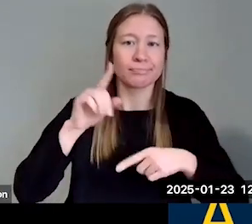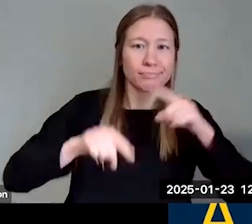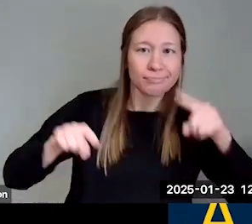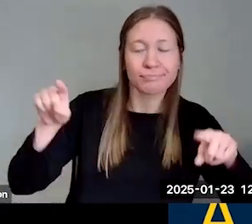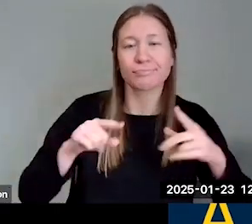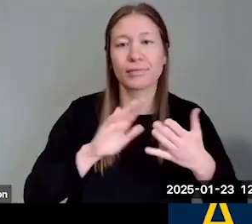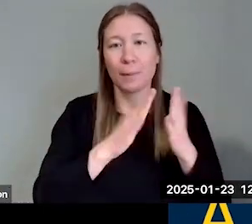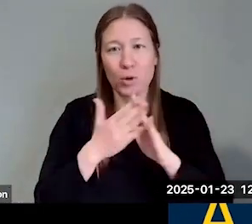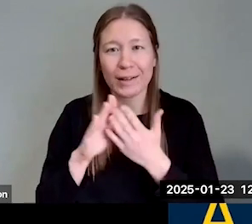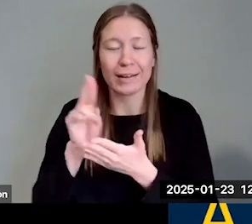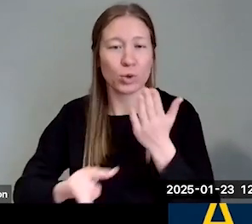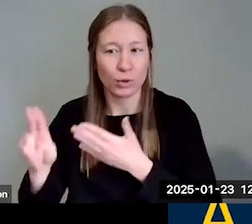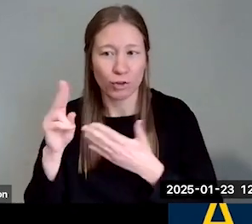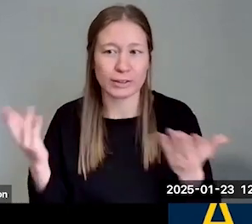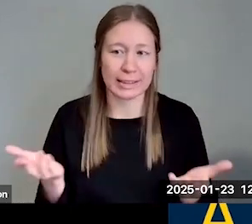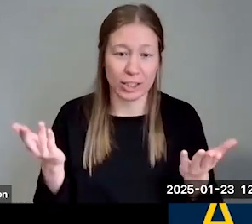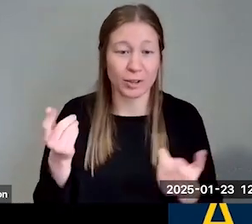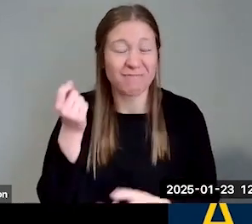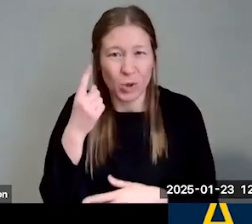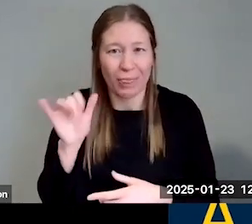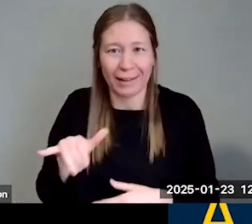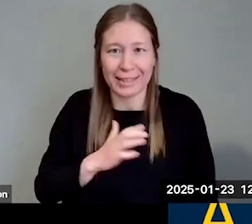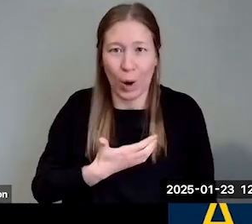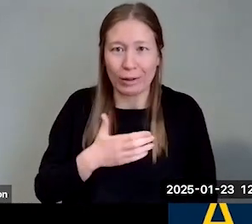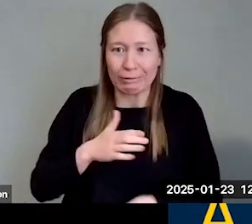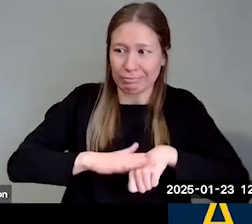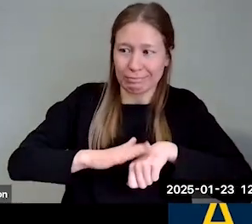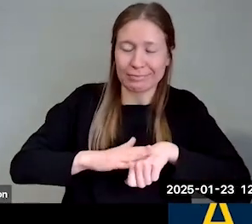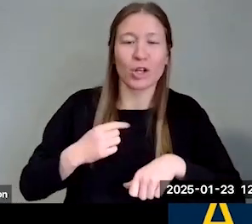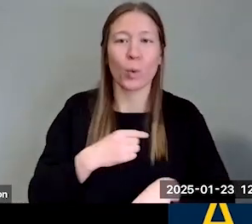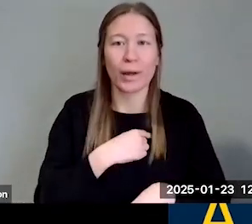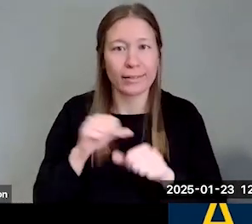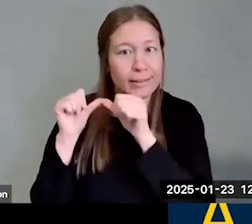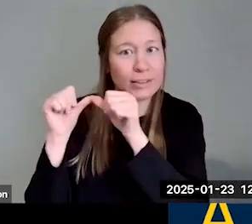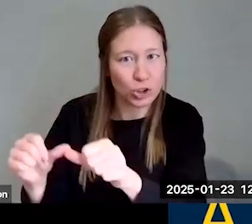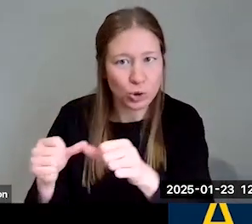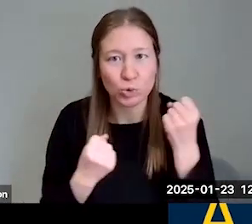So just as a disclosure, we do absolutely continue to support the psychosocial model,